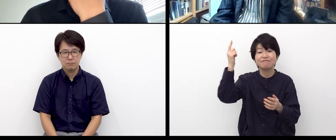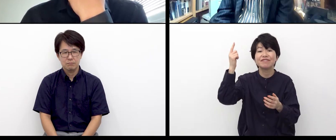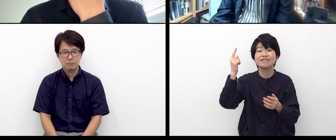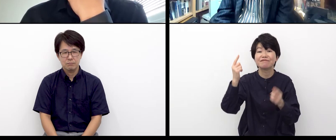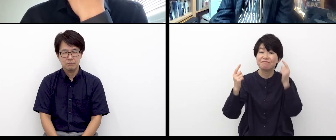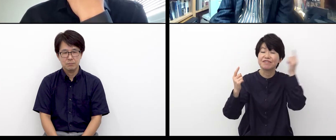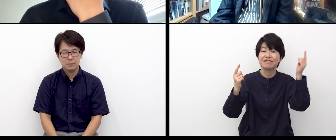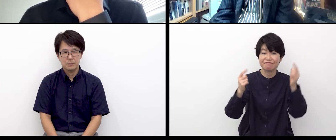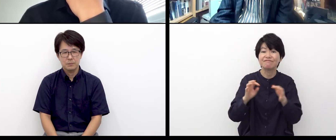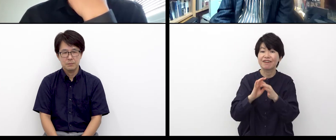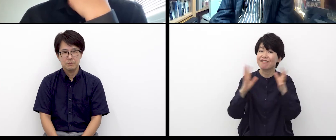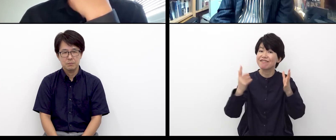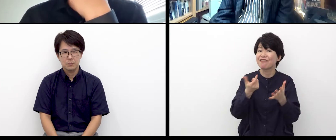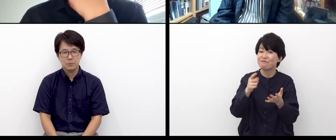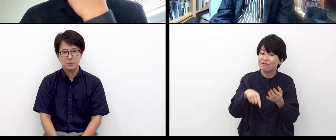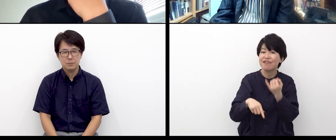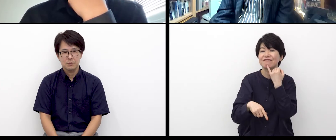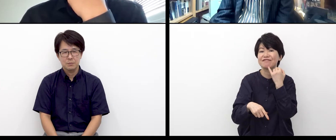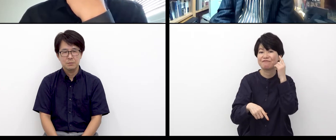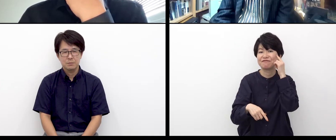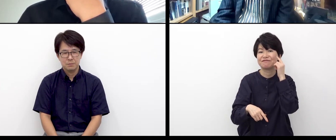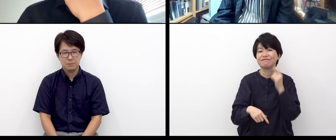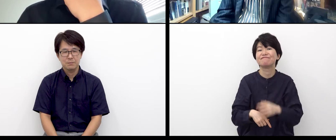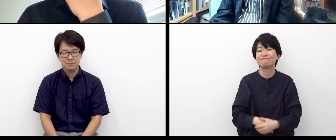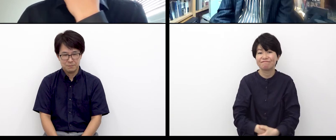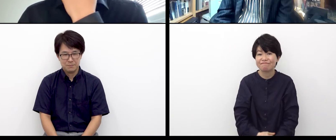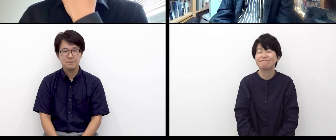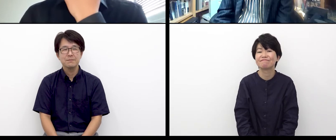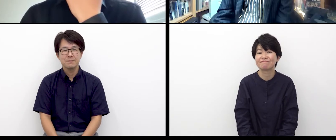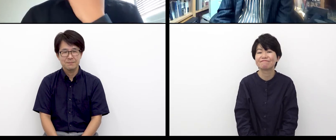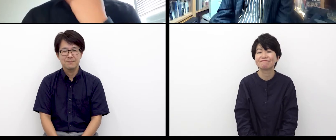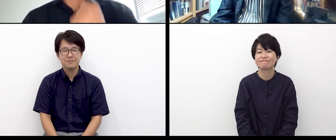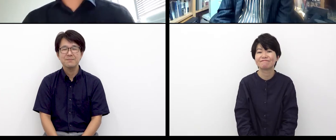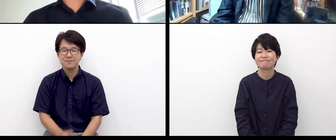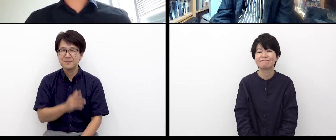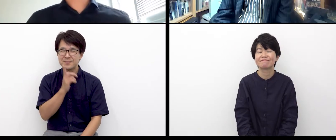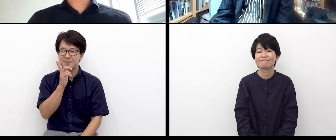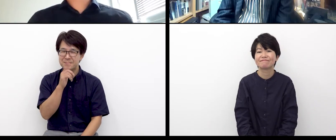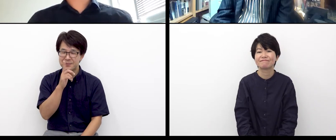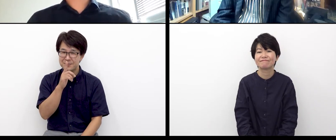So,